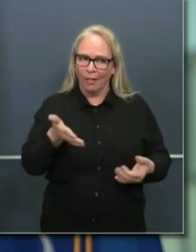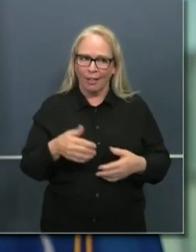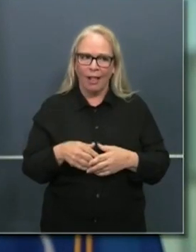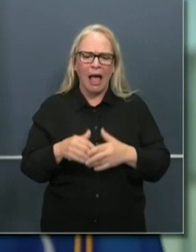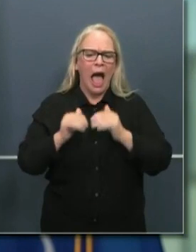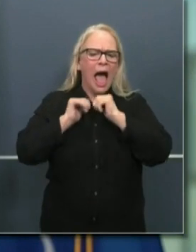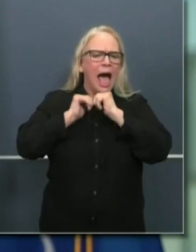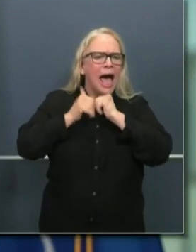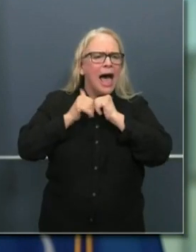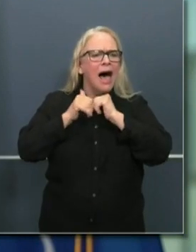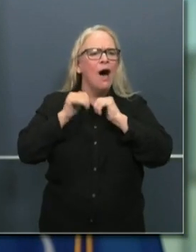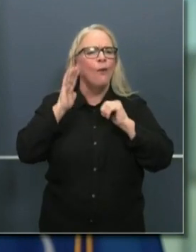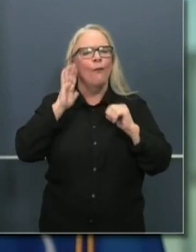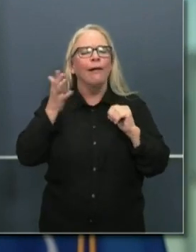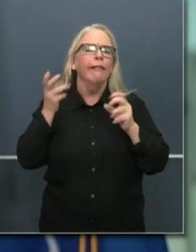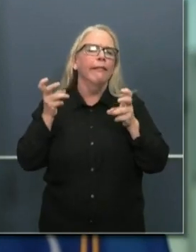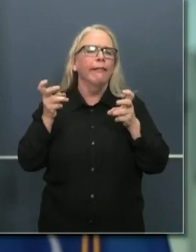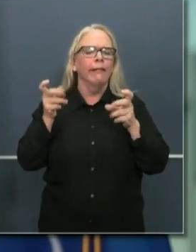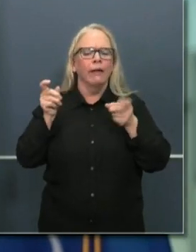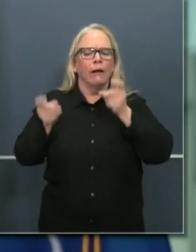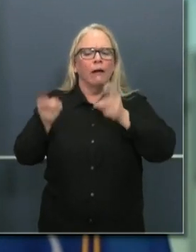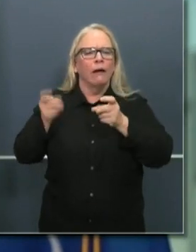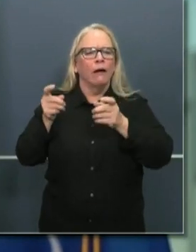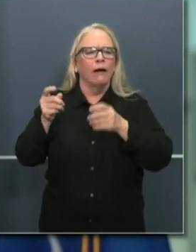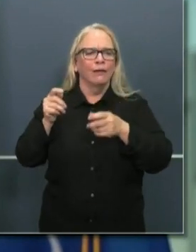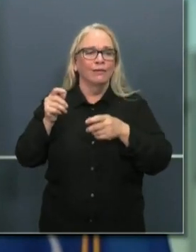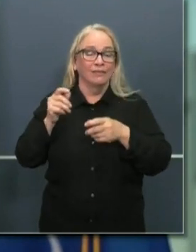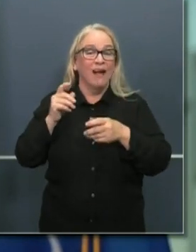GOOD AFTERNOON TO YOU, LEN. TEMPERATURES ARE COOLER COMPARED TO YESTERDAY AT THIS TIME. NOW LET'S HEAR FROM GOVERNOR GAVIN NEWSOM.